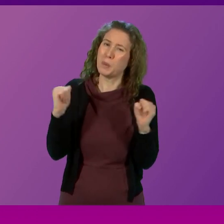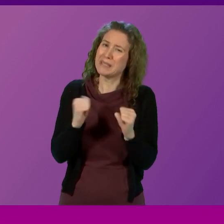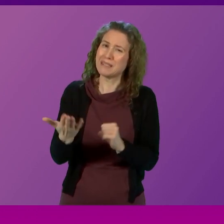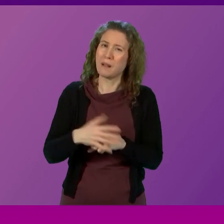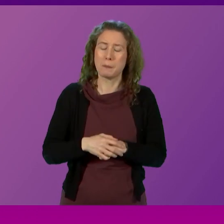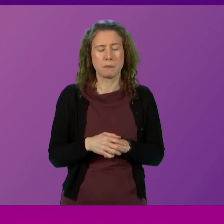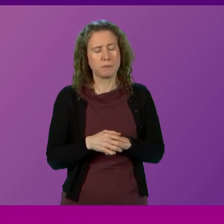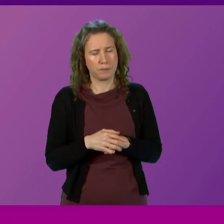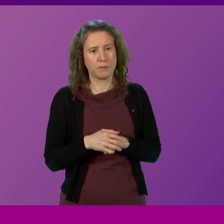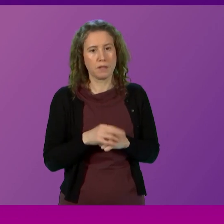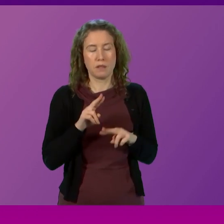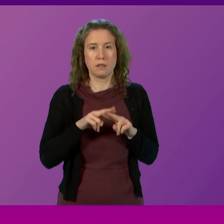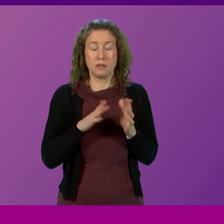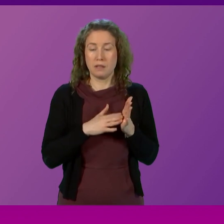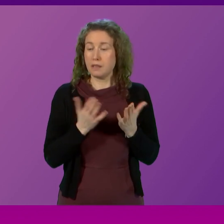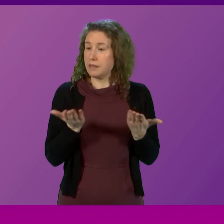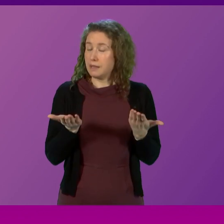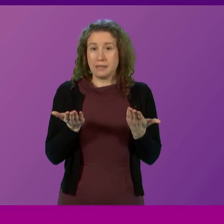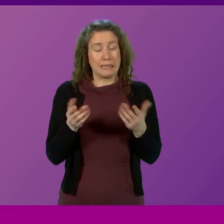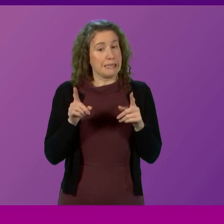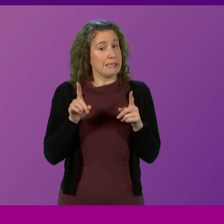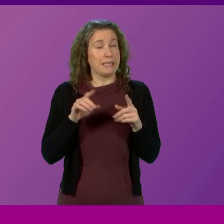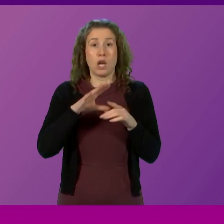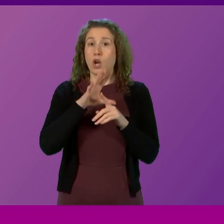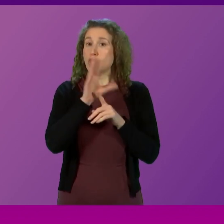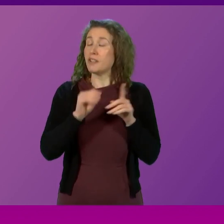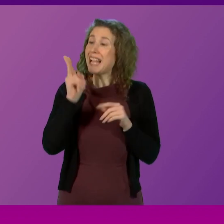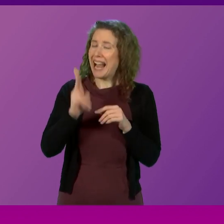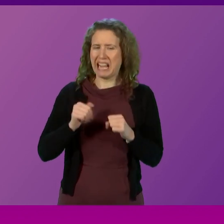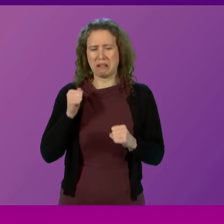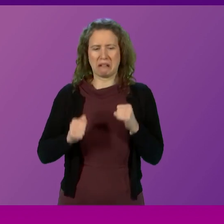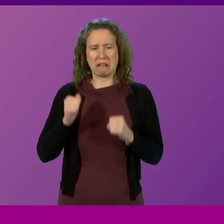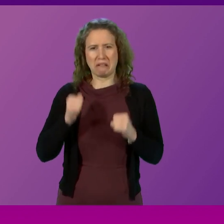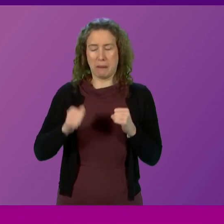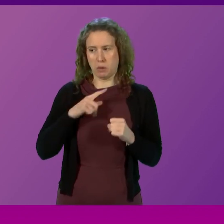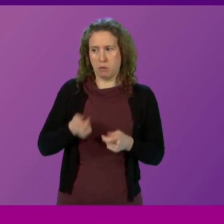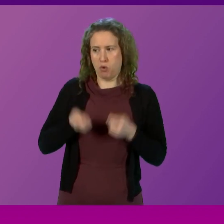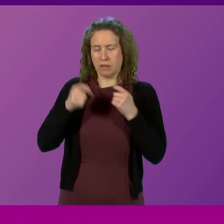Again, we are getting the same response from the Conservatives at the mention of poverty.